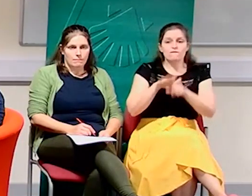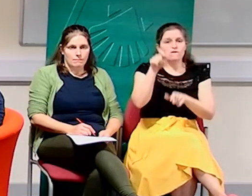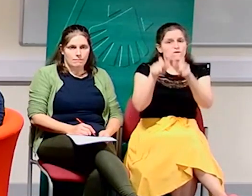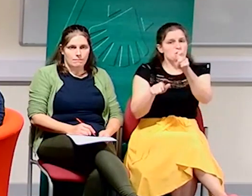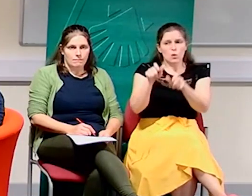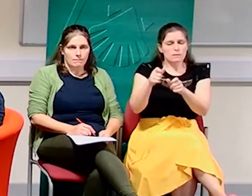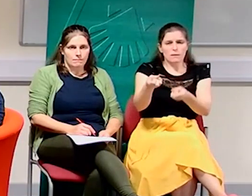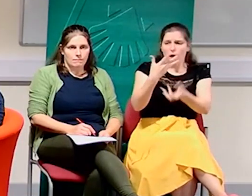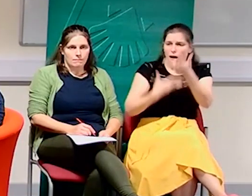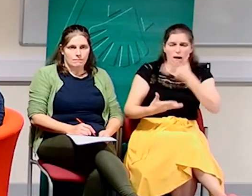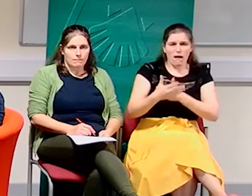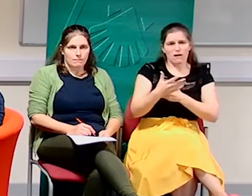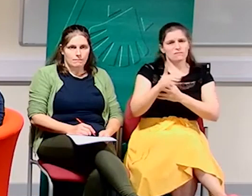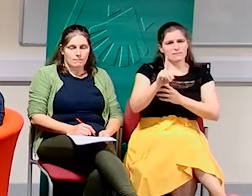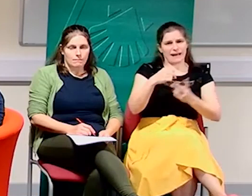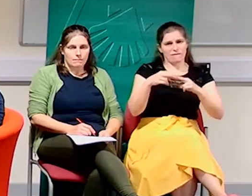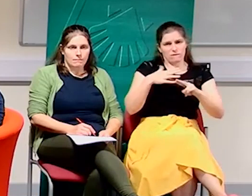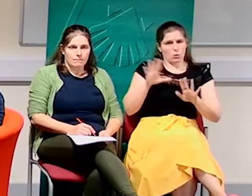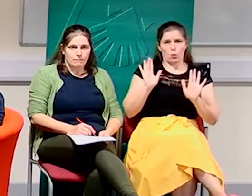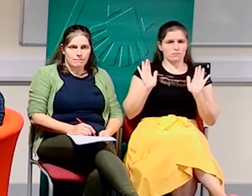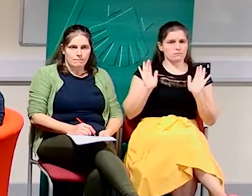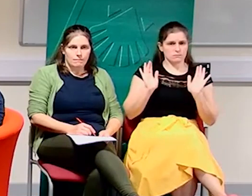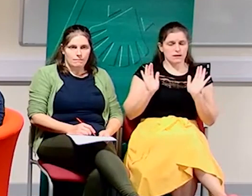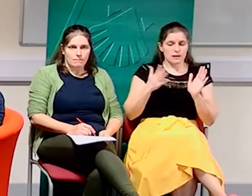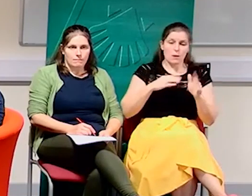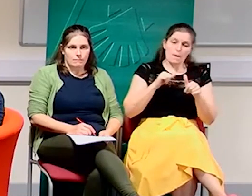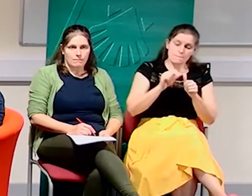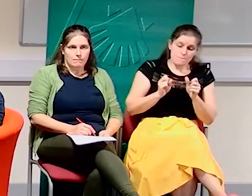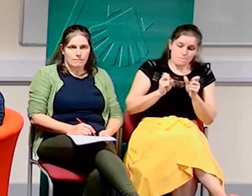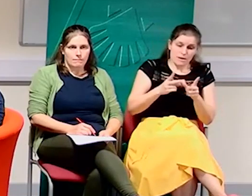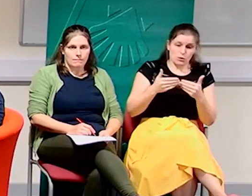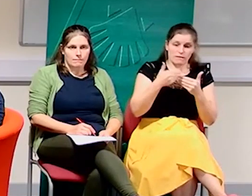in disclosing so I think the best way forward is to look what makes inclusive provision looking